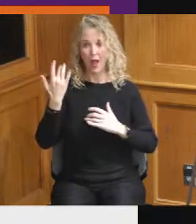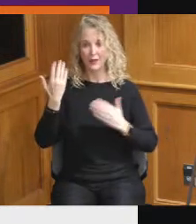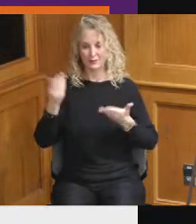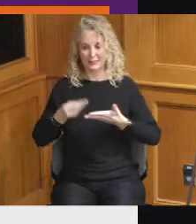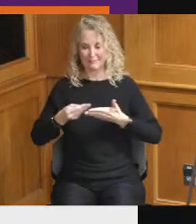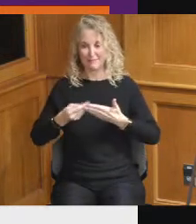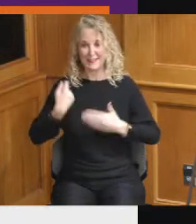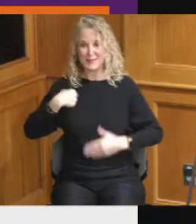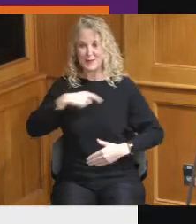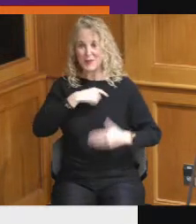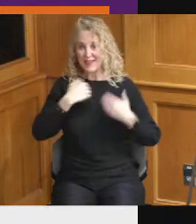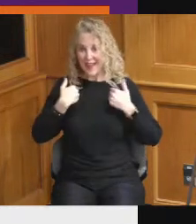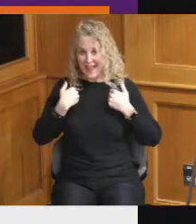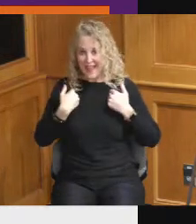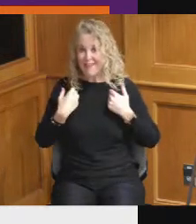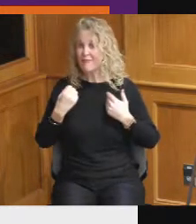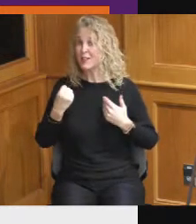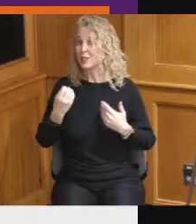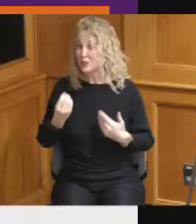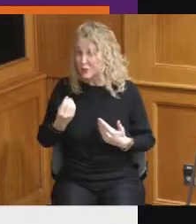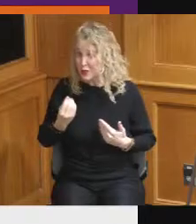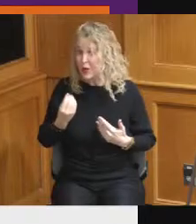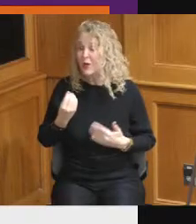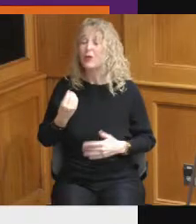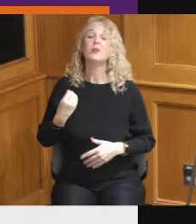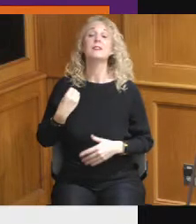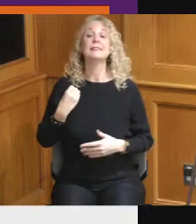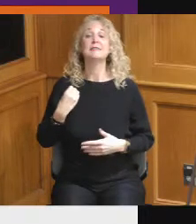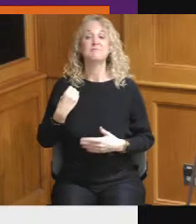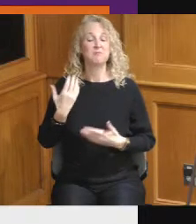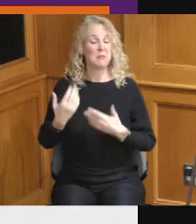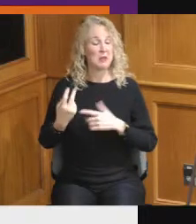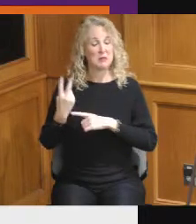that wouldn't have been affordable housing in under a year before two years before that were